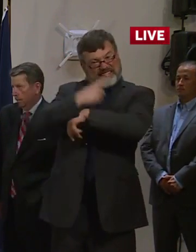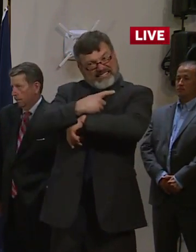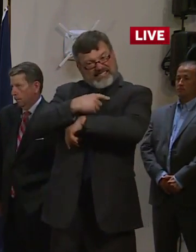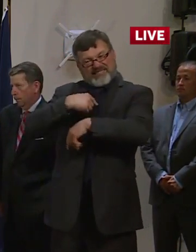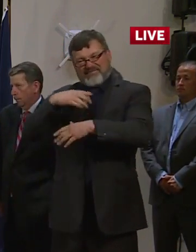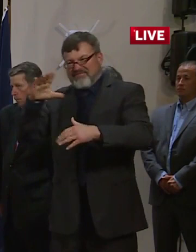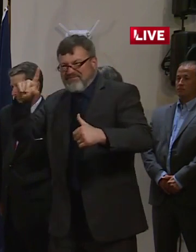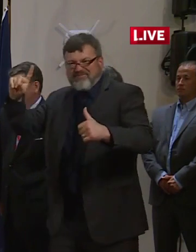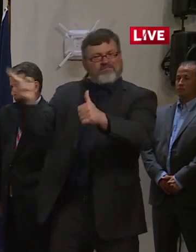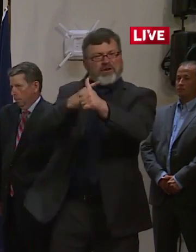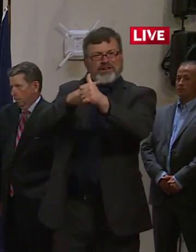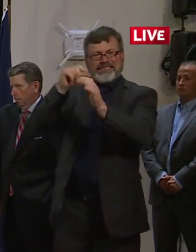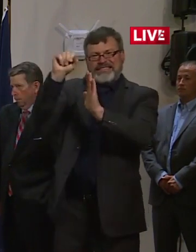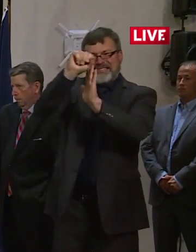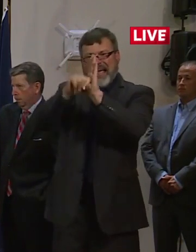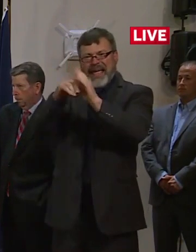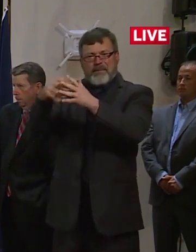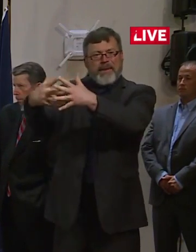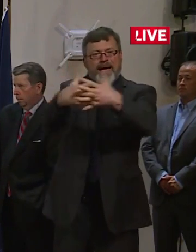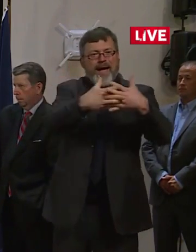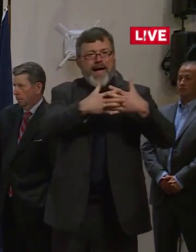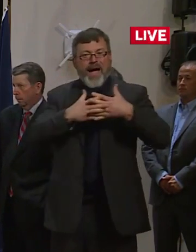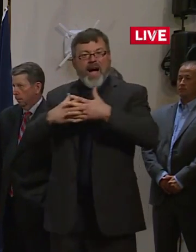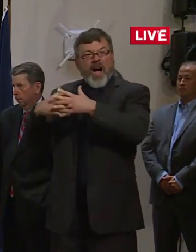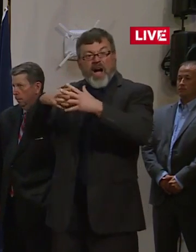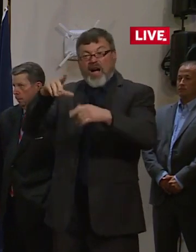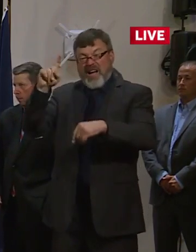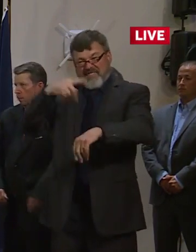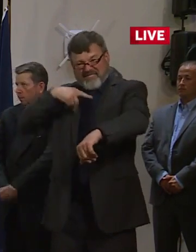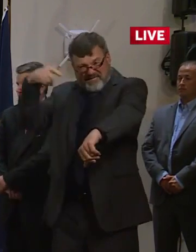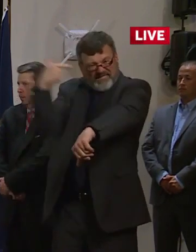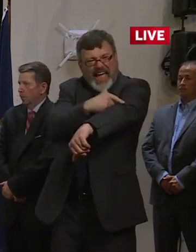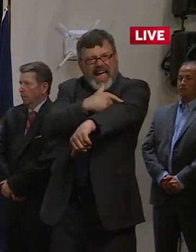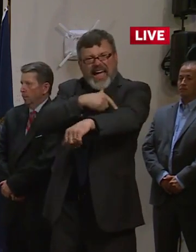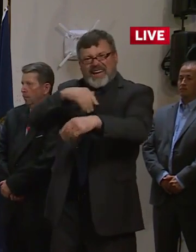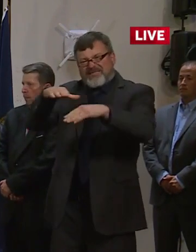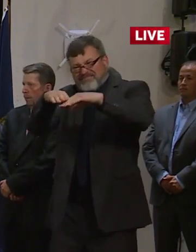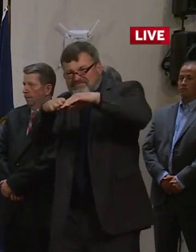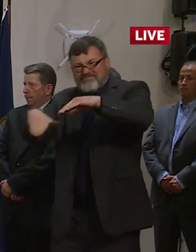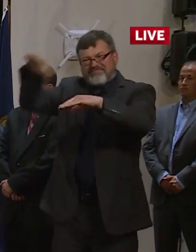TODAY I’M HAVE -- VERY PROUD TO ANNOUNCE THAT VERMONT HAS BECOME